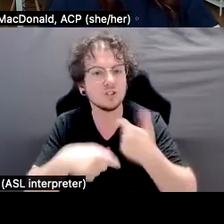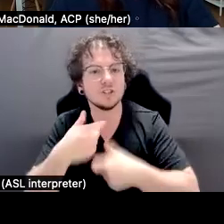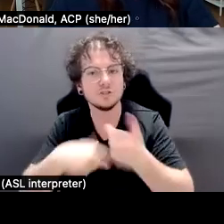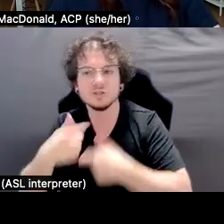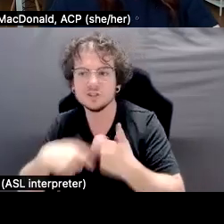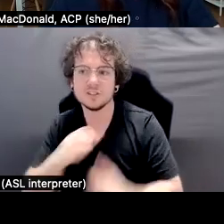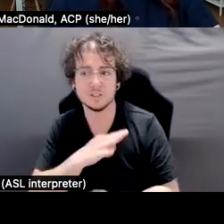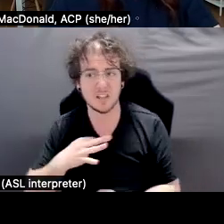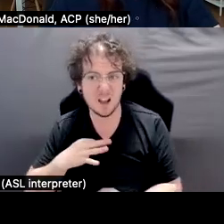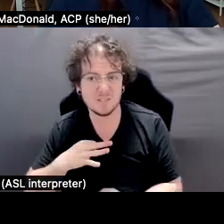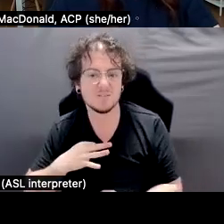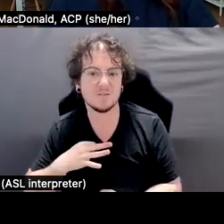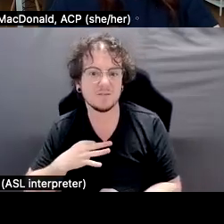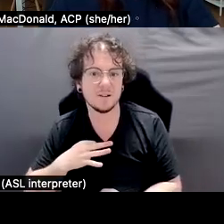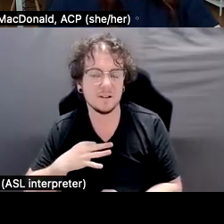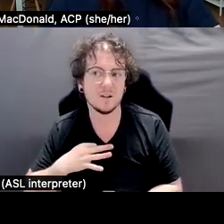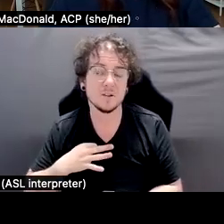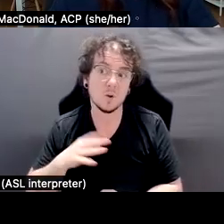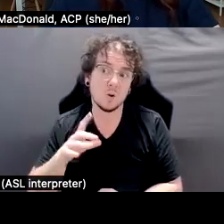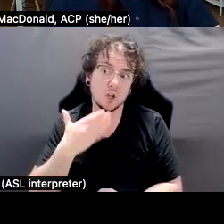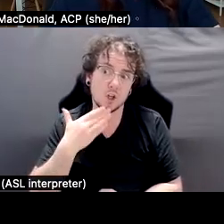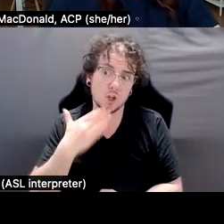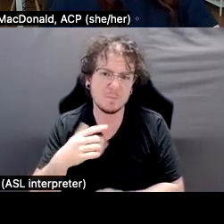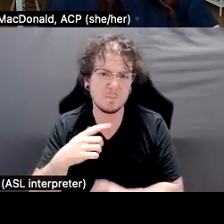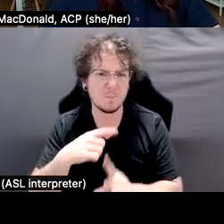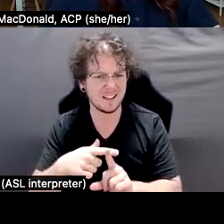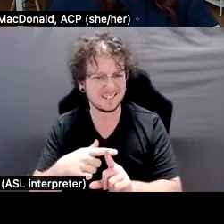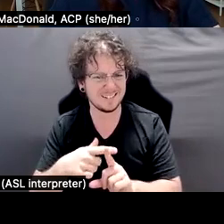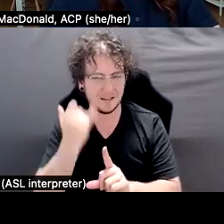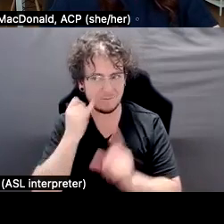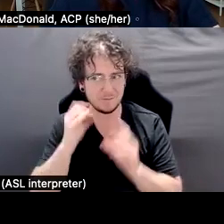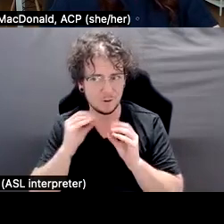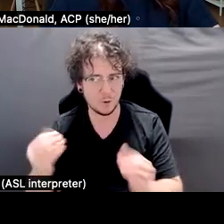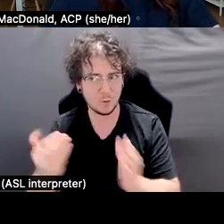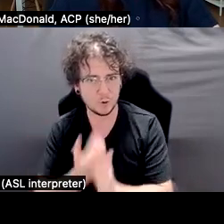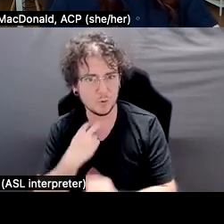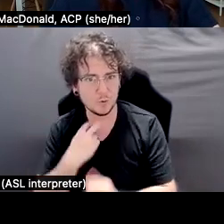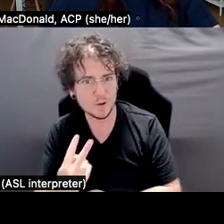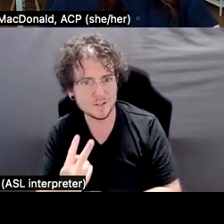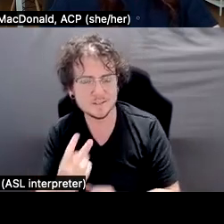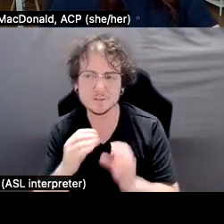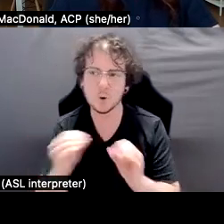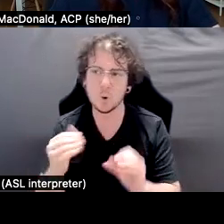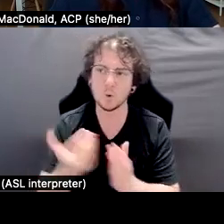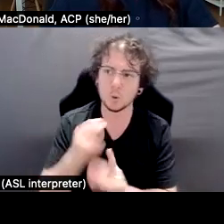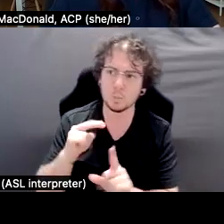without fresh voices and diverse perspectives entering the industry, we do risk falling behind